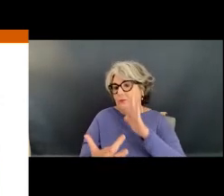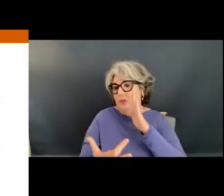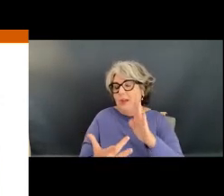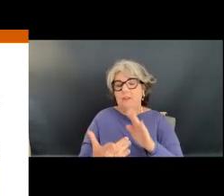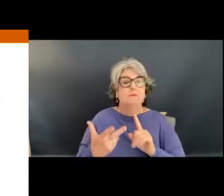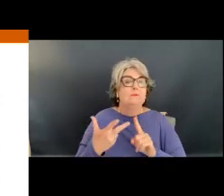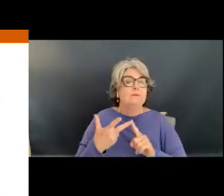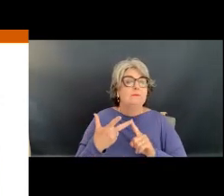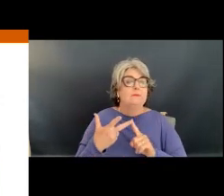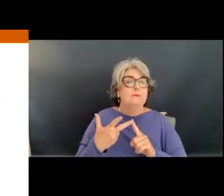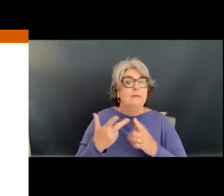Happy to connect.